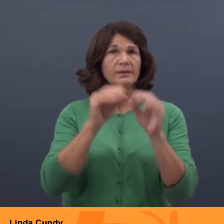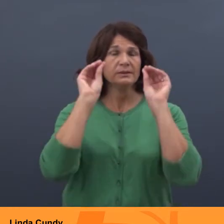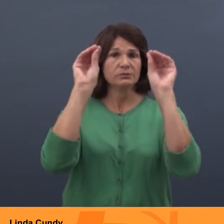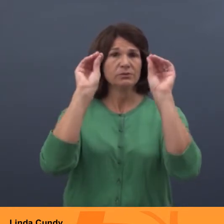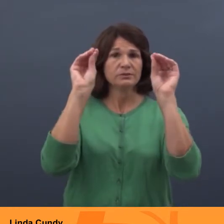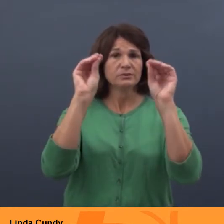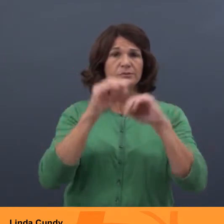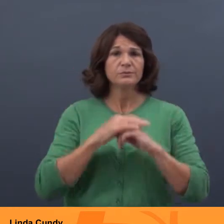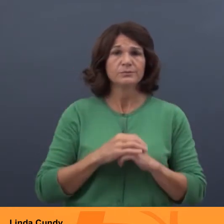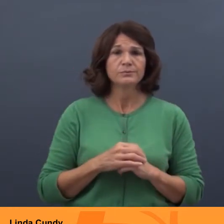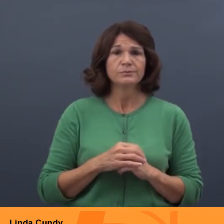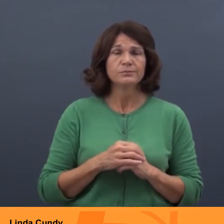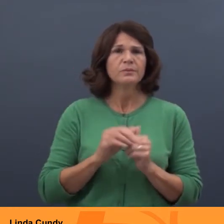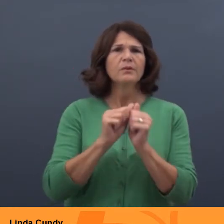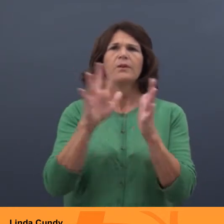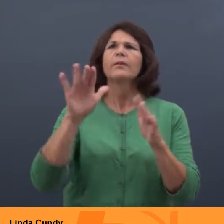follow directions without assistance;